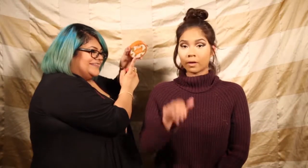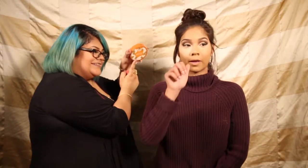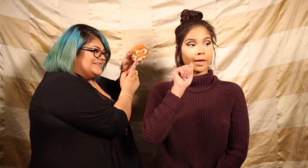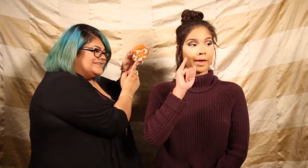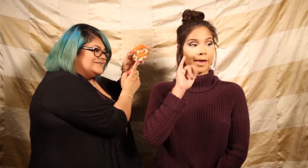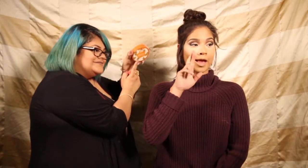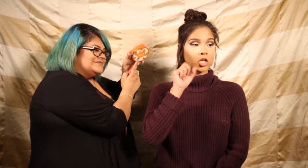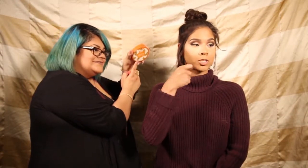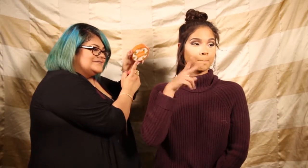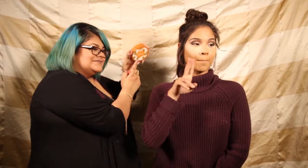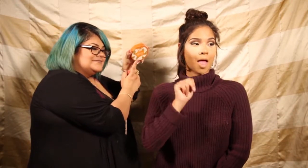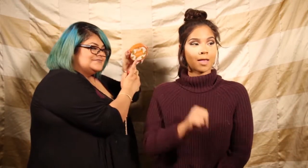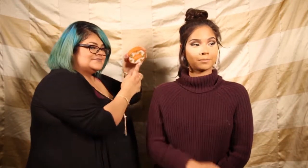"Airspun"